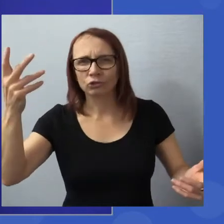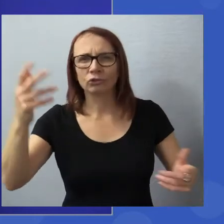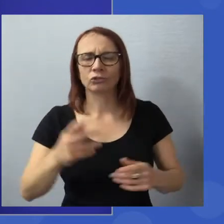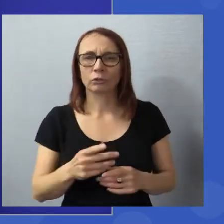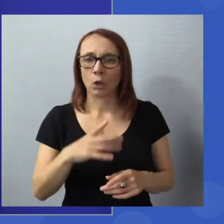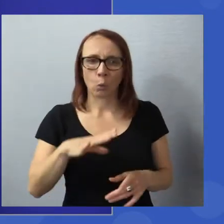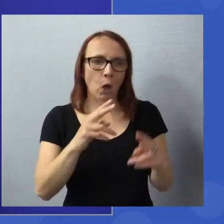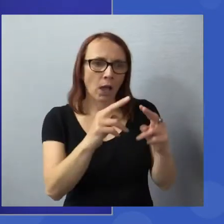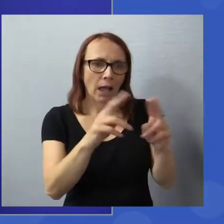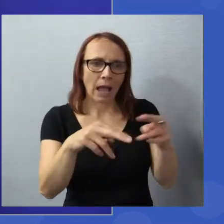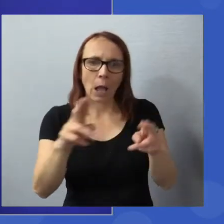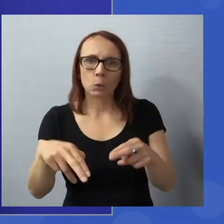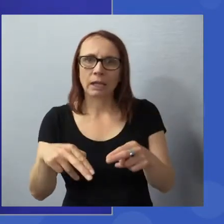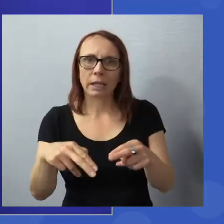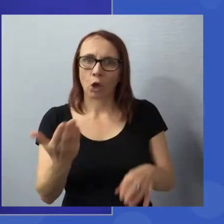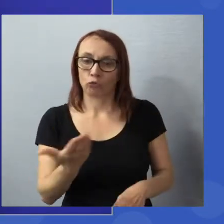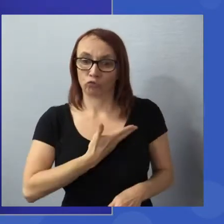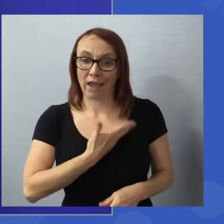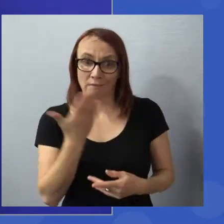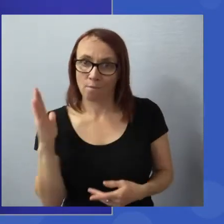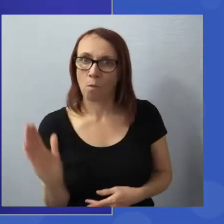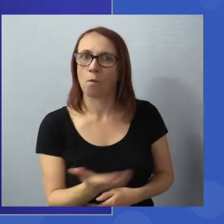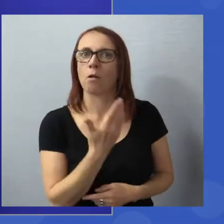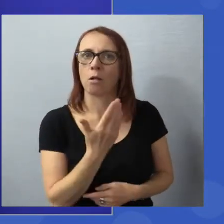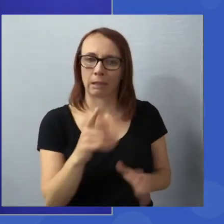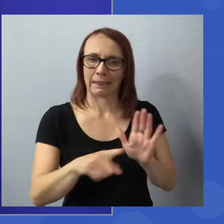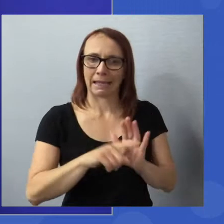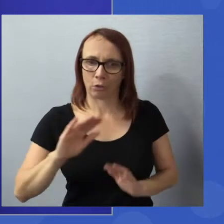just affordable but a right for every citizen illegal right and hope to